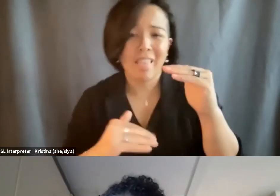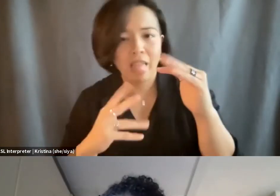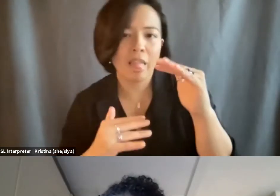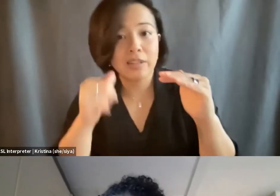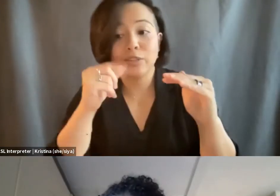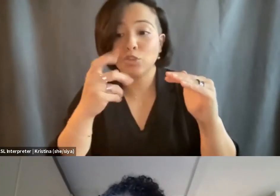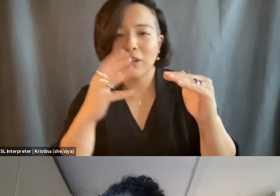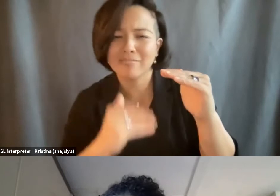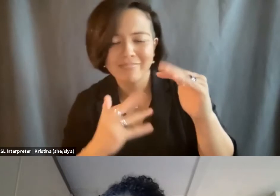Tessie has over 30 years of experience working as an executive in the public and